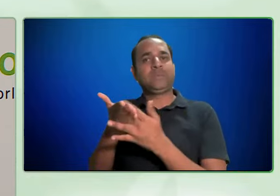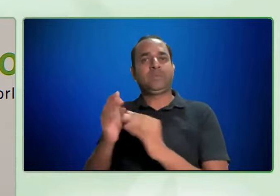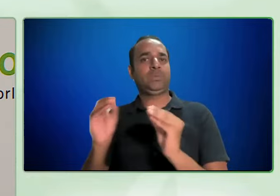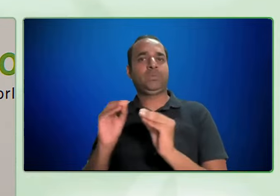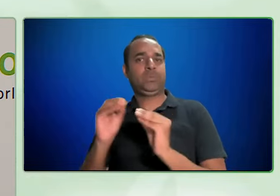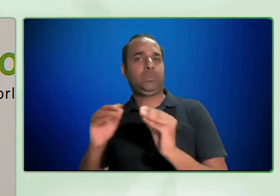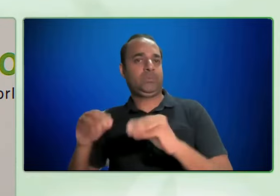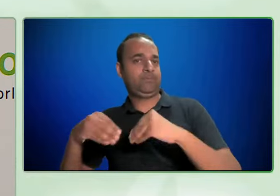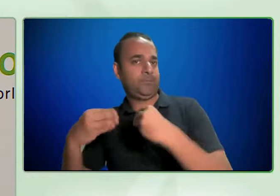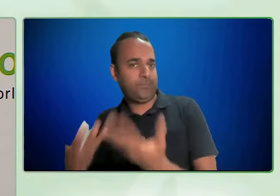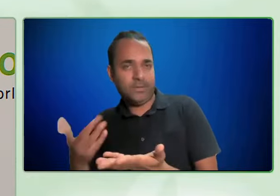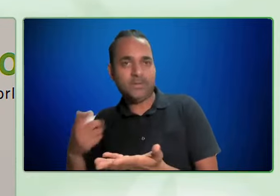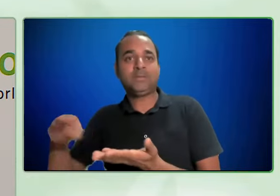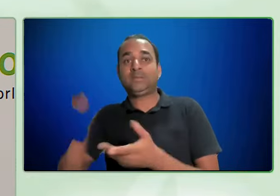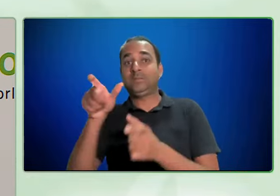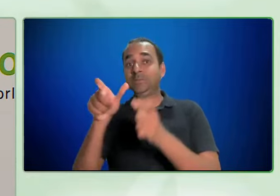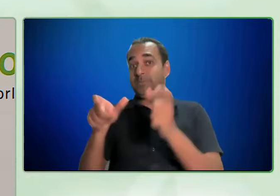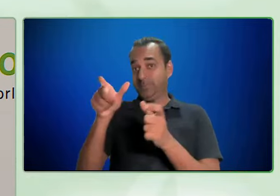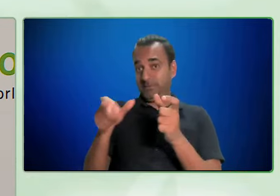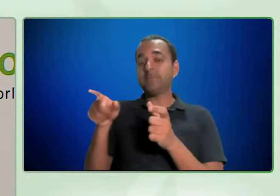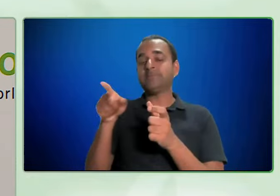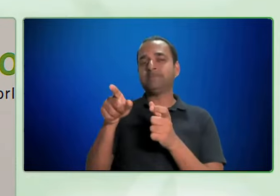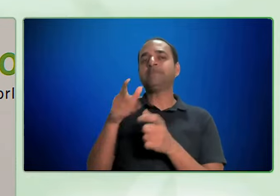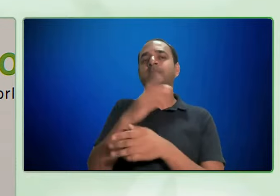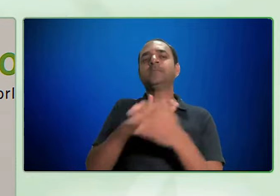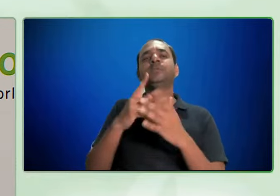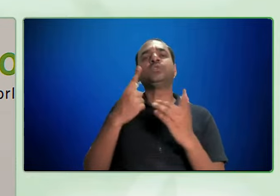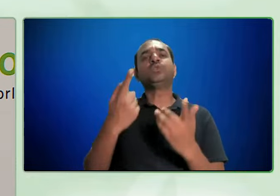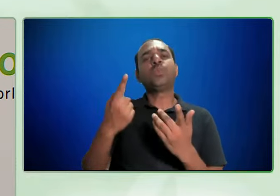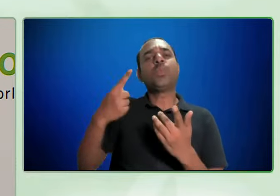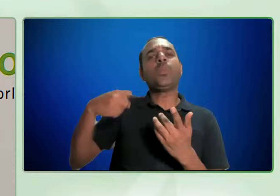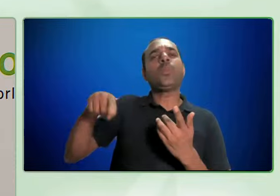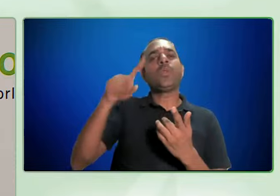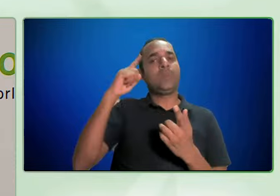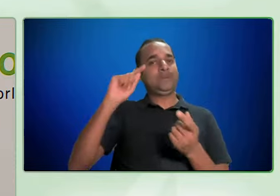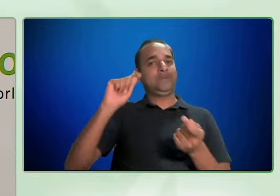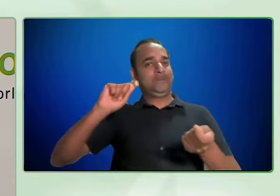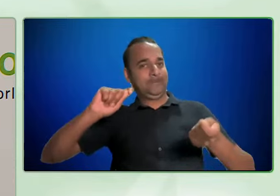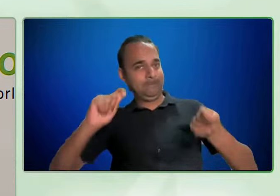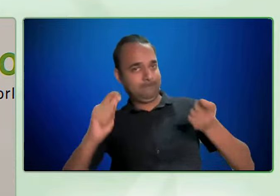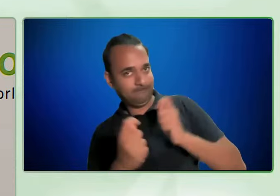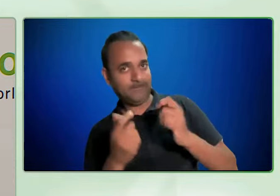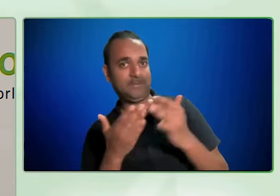is what the ATHENA project is about. We go on with analysing core curriculum.